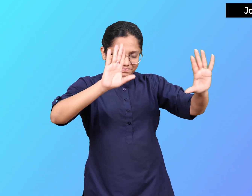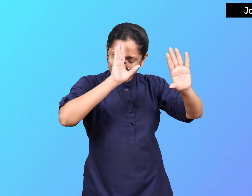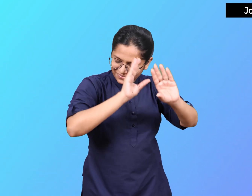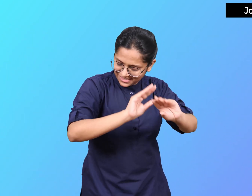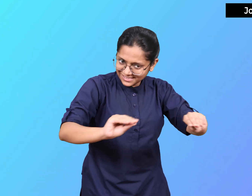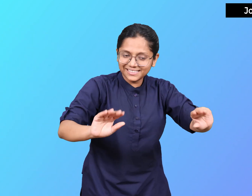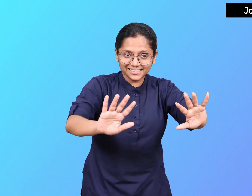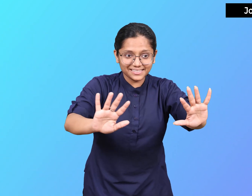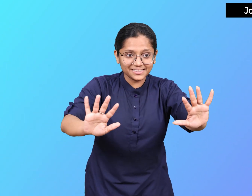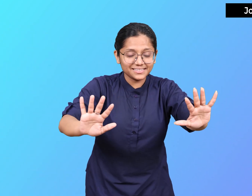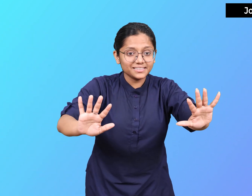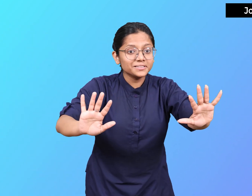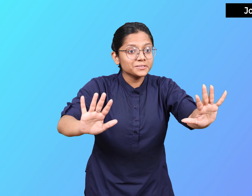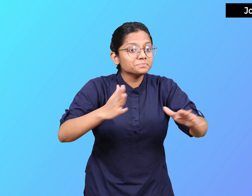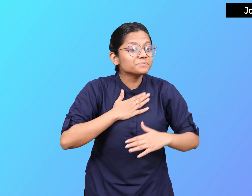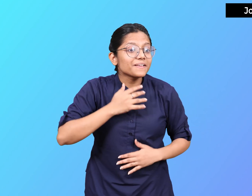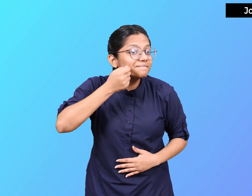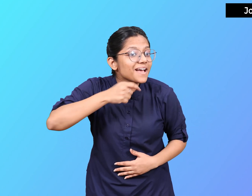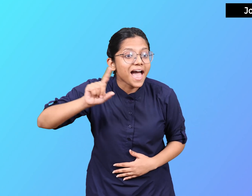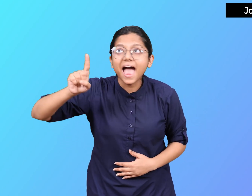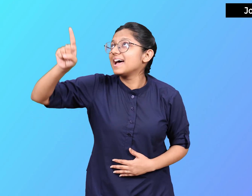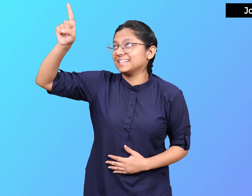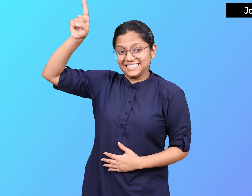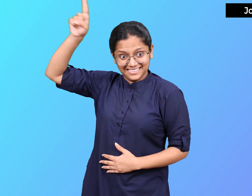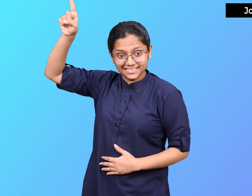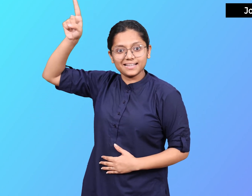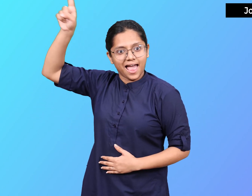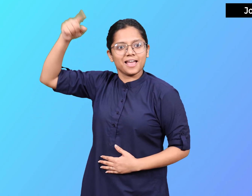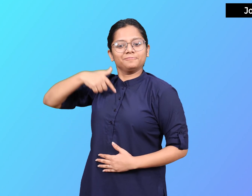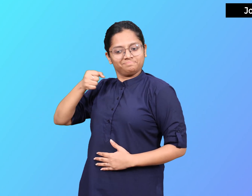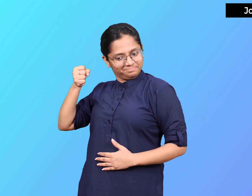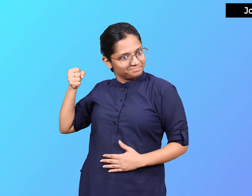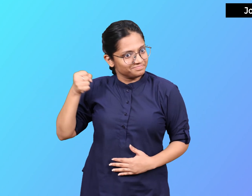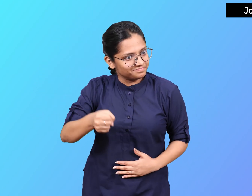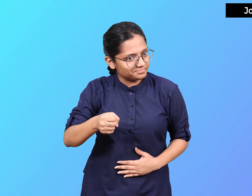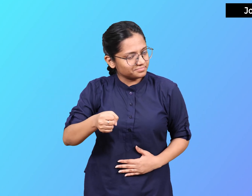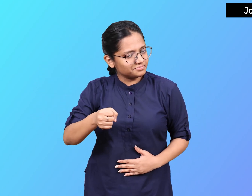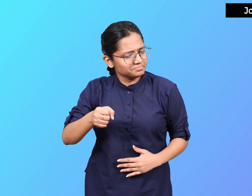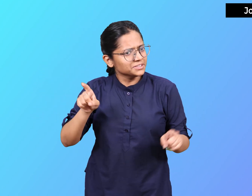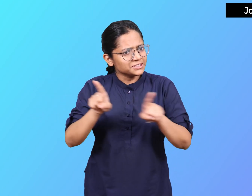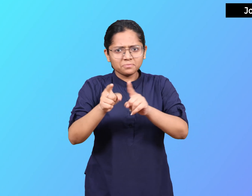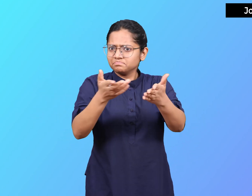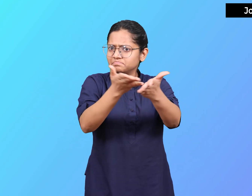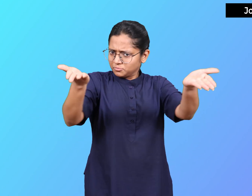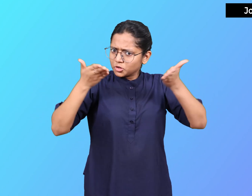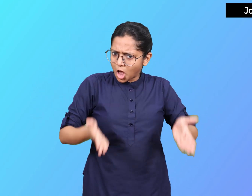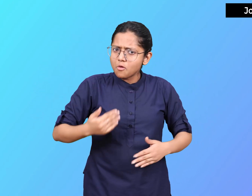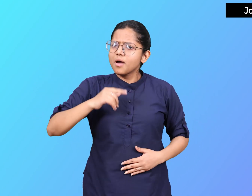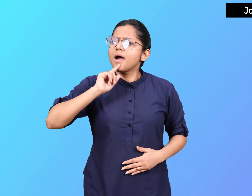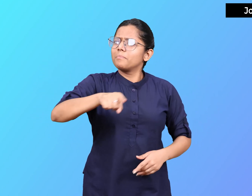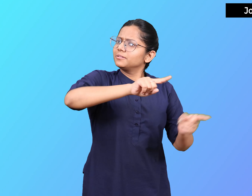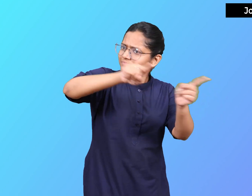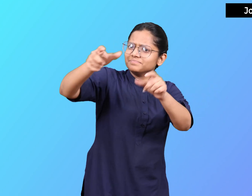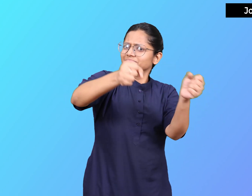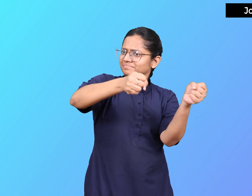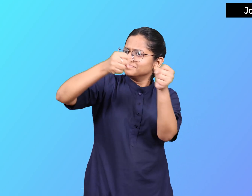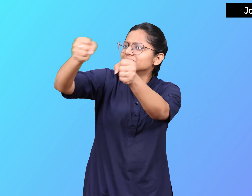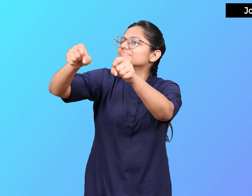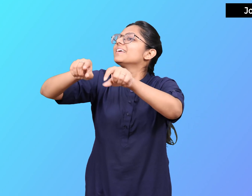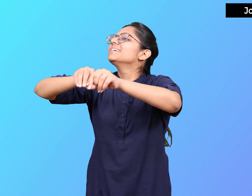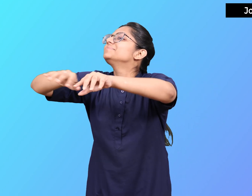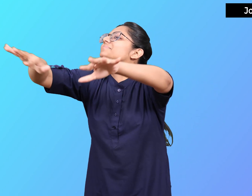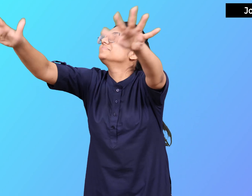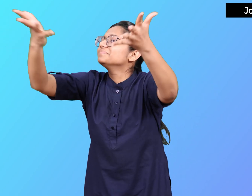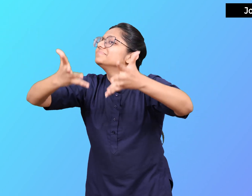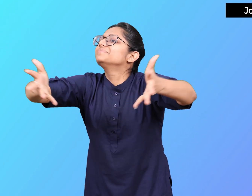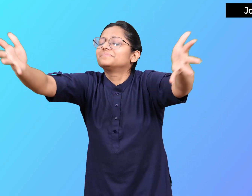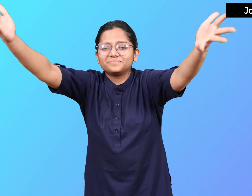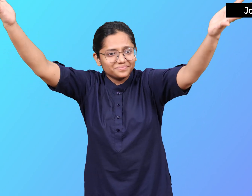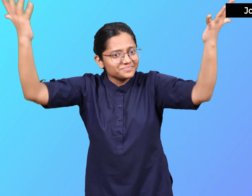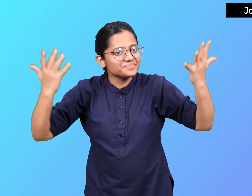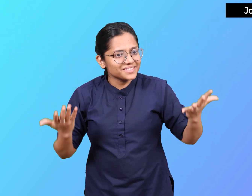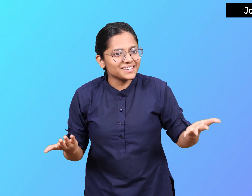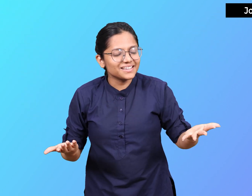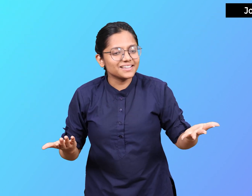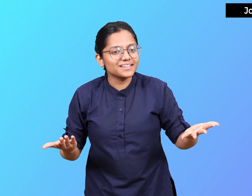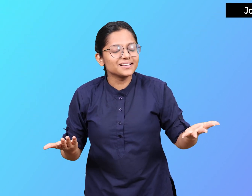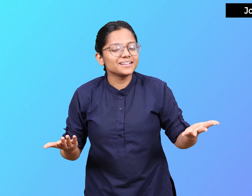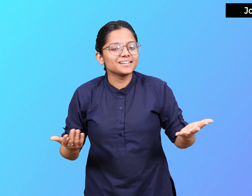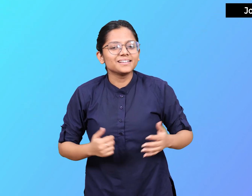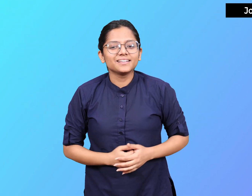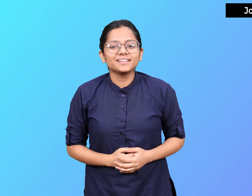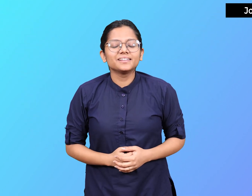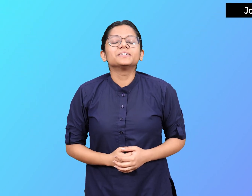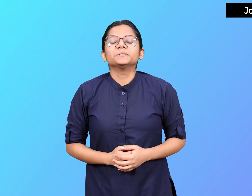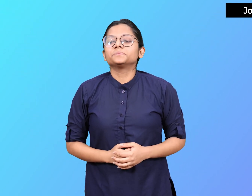Then Jesus said again, “Peace be with you. It was the Father who sent me, and I am now sending you in the same way.”